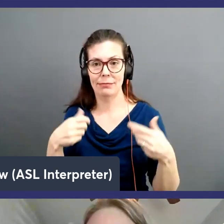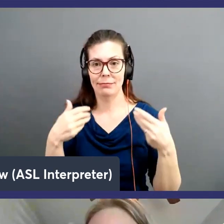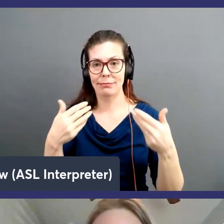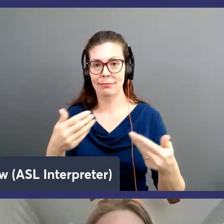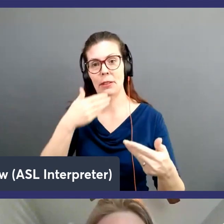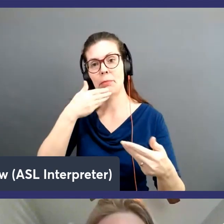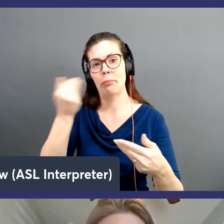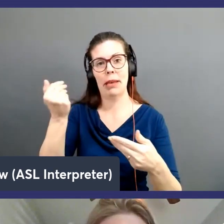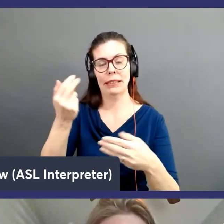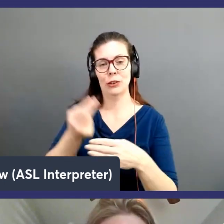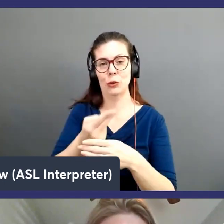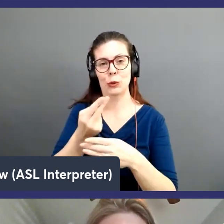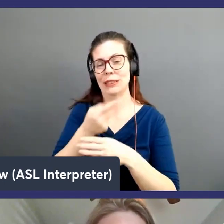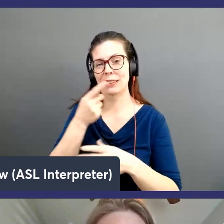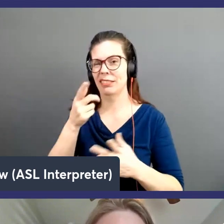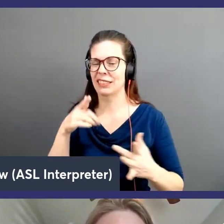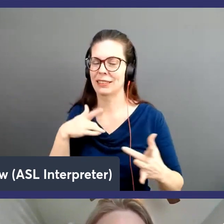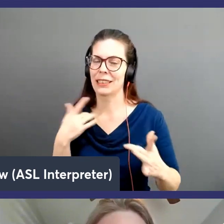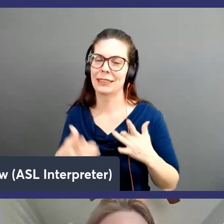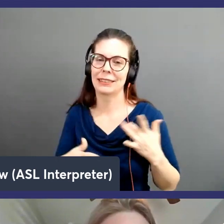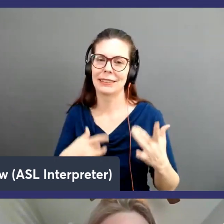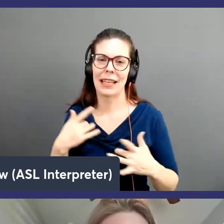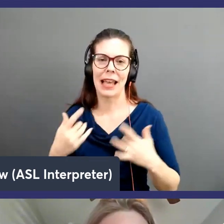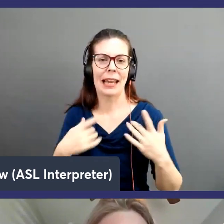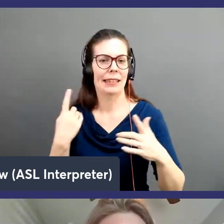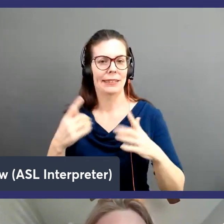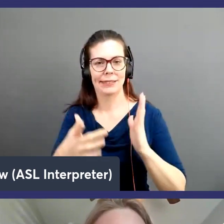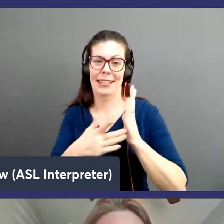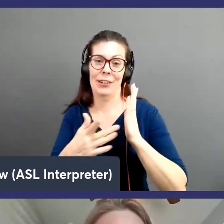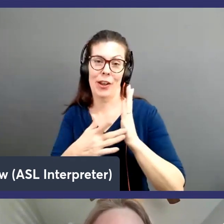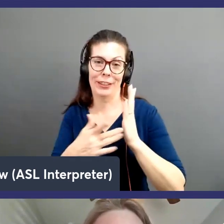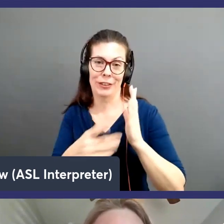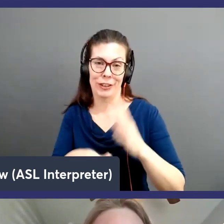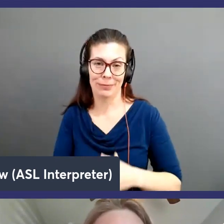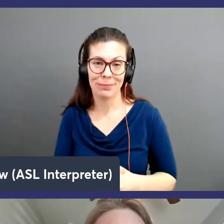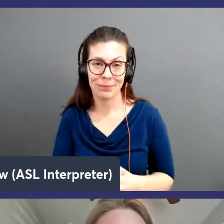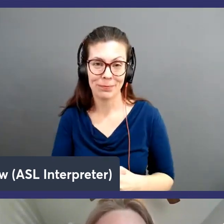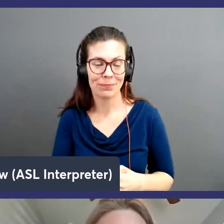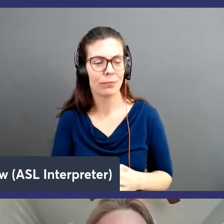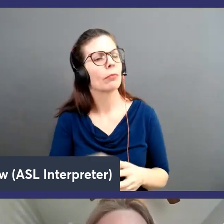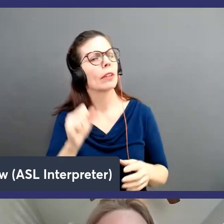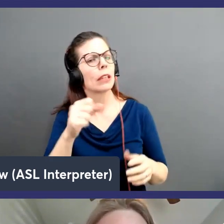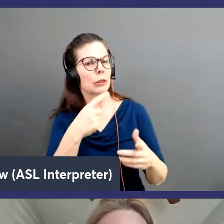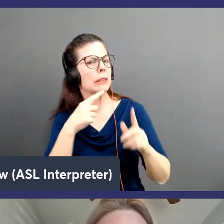of a really exciting emerging technology. Now, you say, "emerging technology."